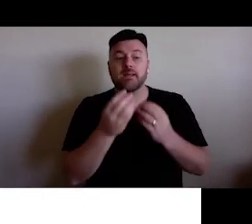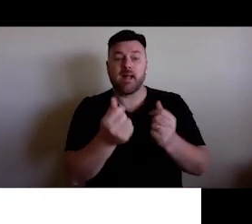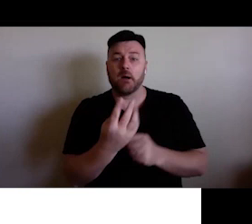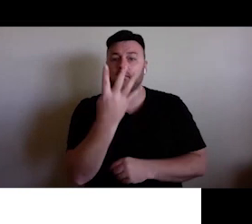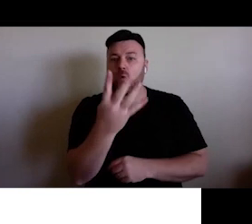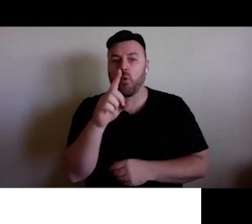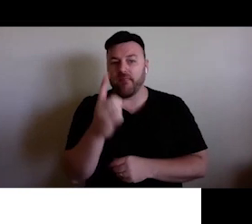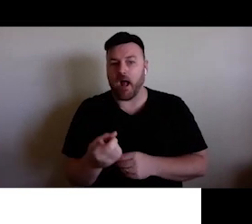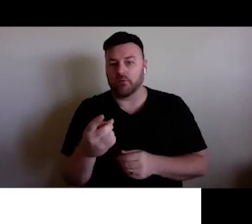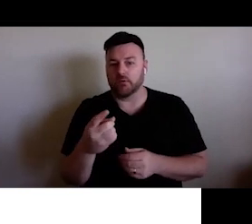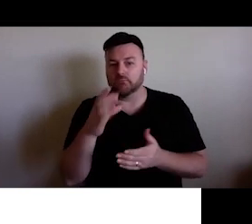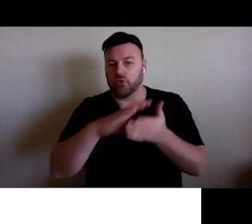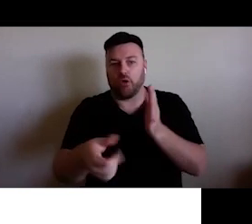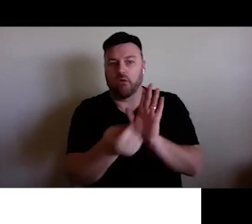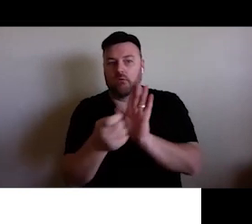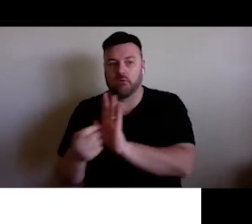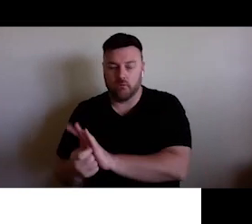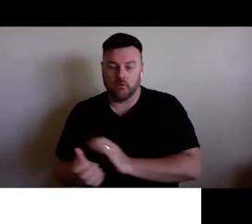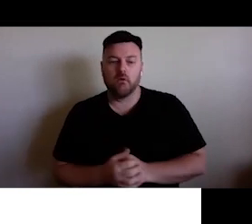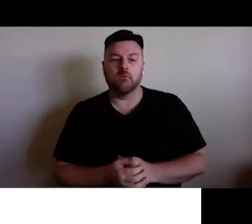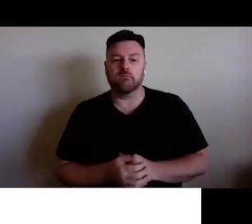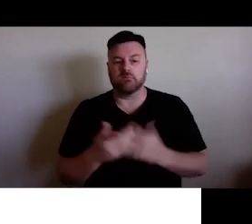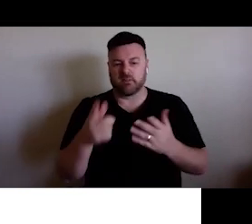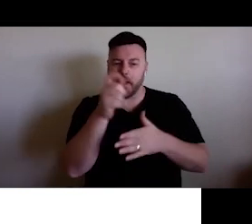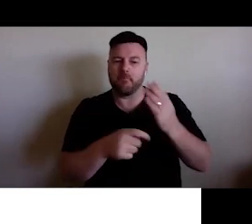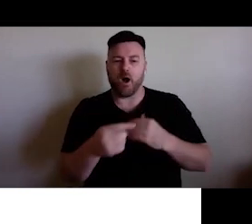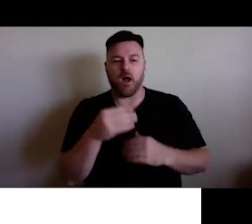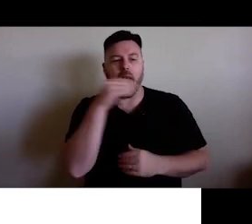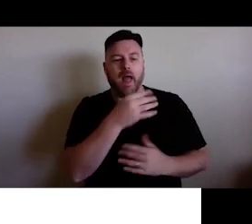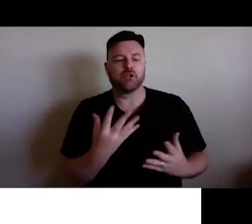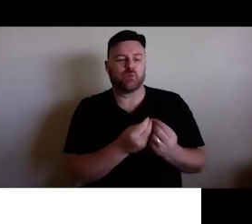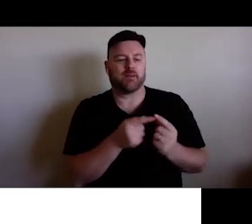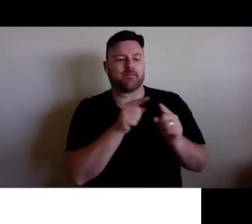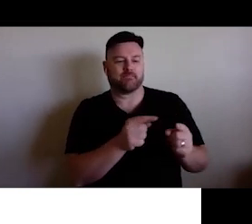with one of the Muppets - not sure if he paid $10,000, but hey, some